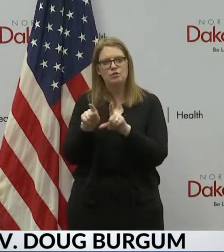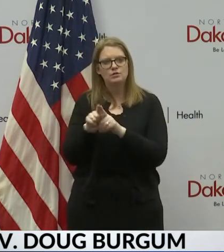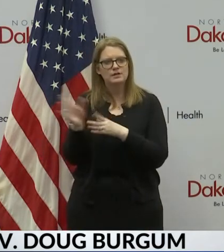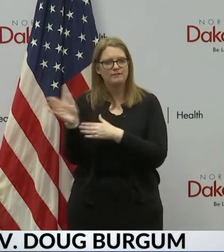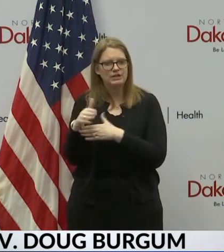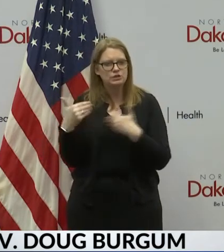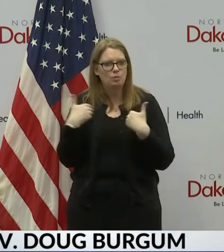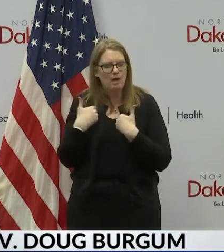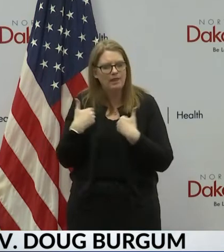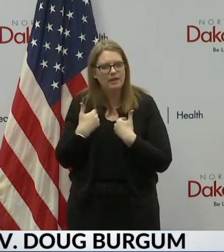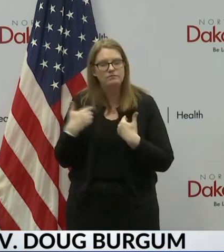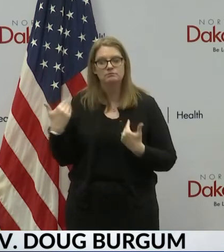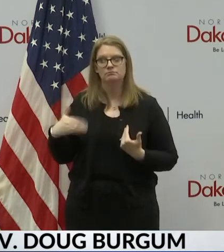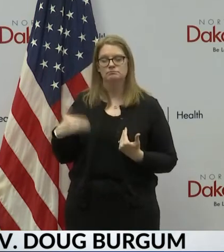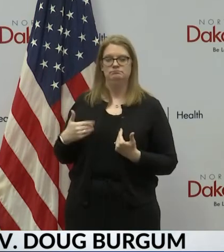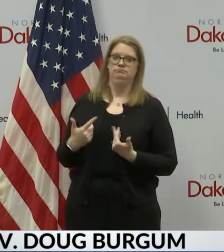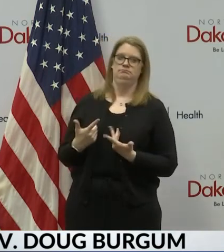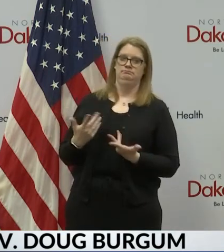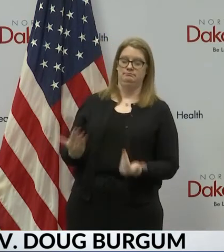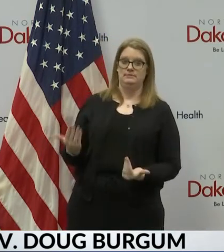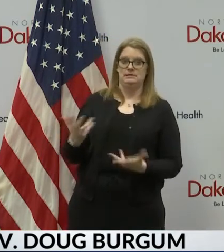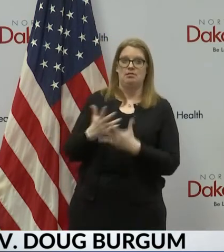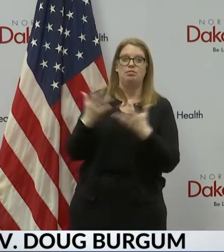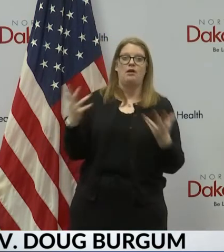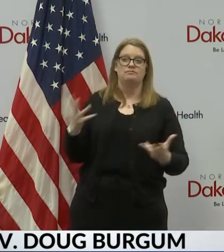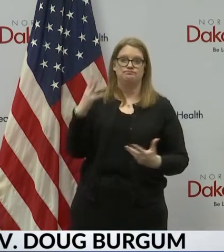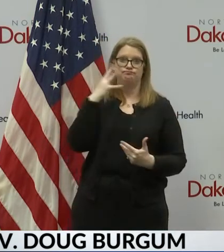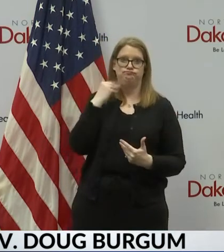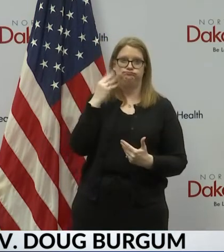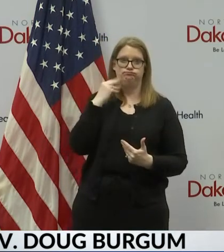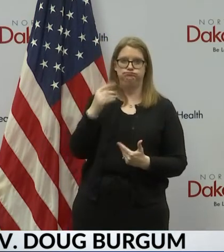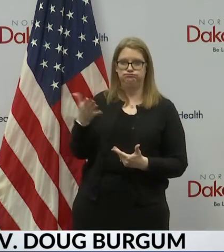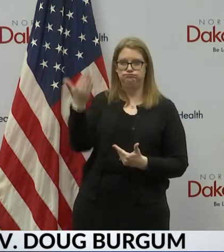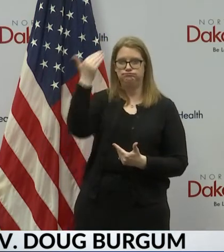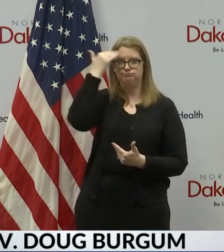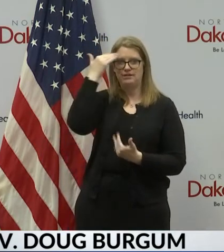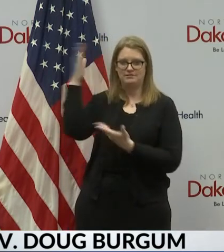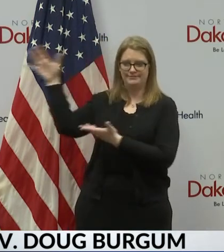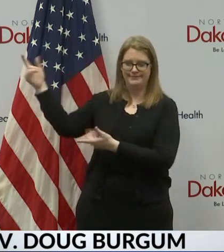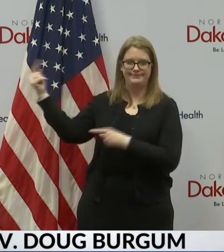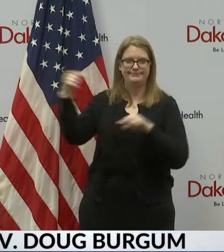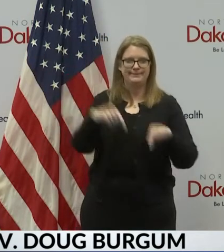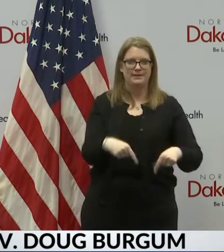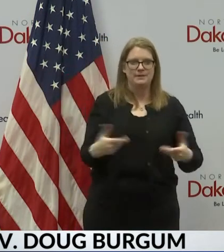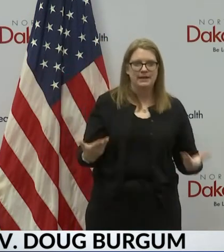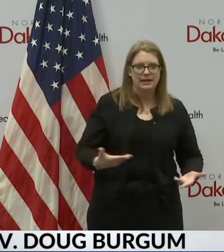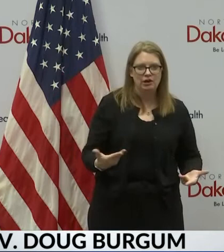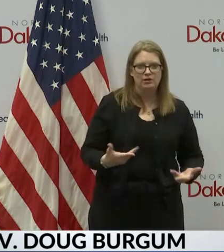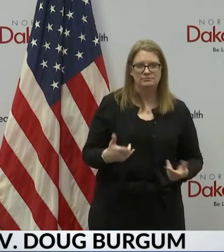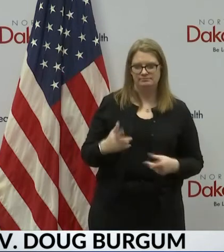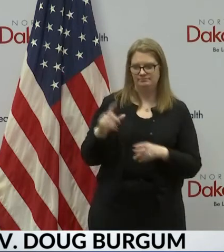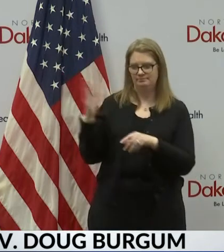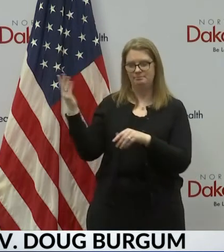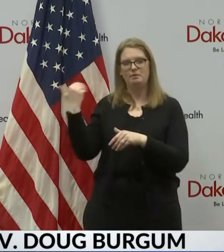DEPUTY ASSISTANT SECRETARY FOR NATIONAL PARKS AND FISH AND WILDLIFE. SO SHE BRINGS ENORMOUS, RELEVANT